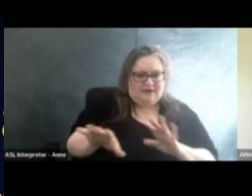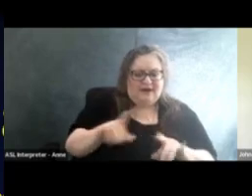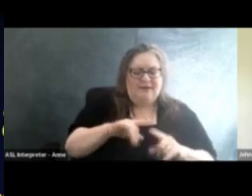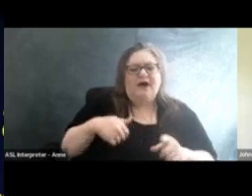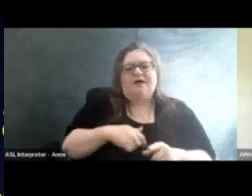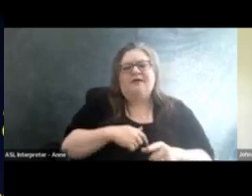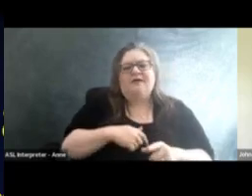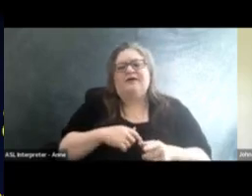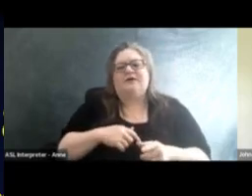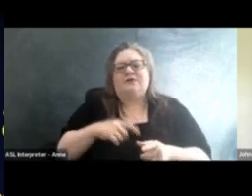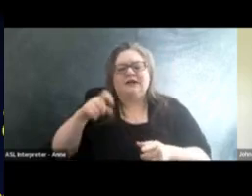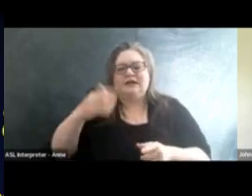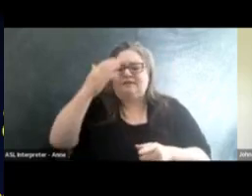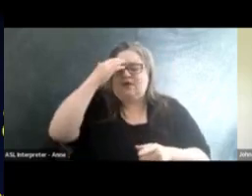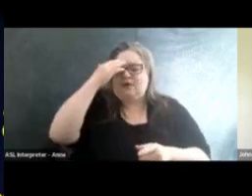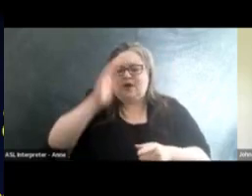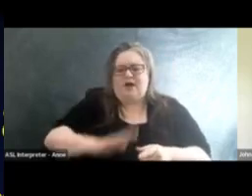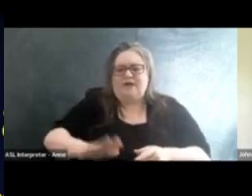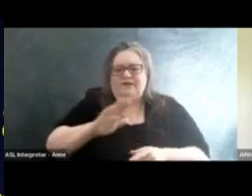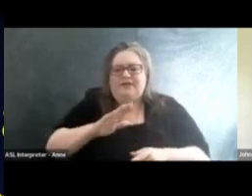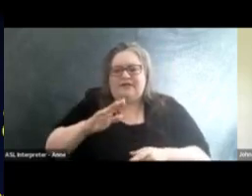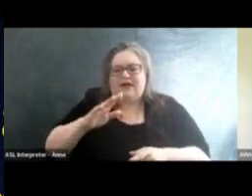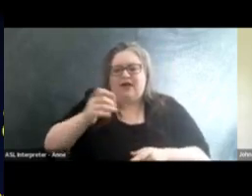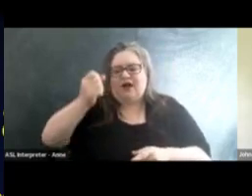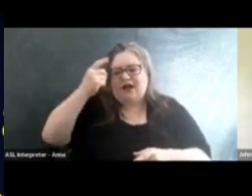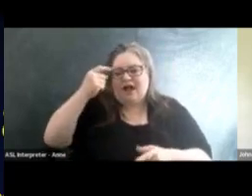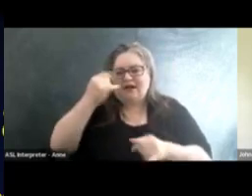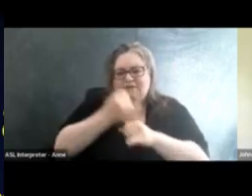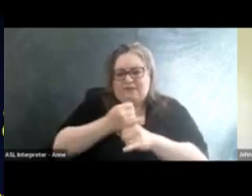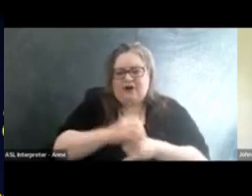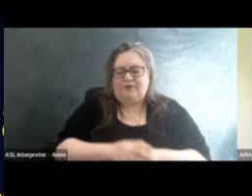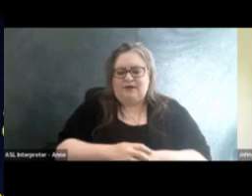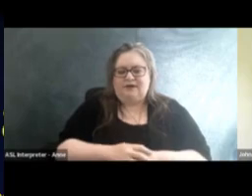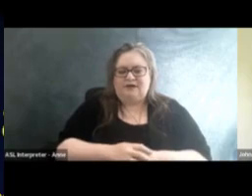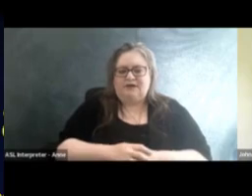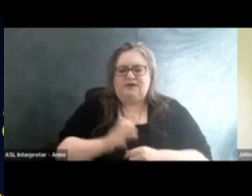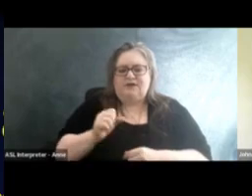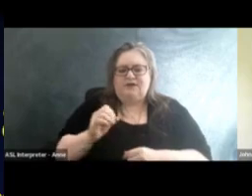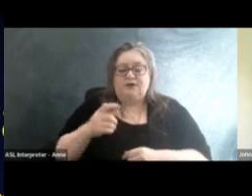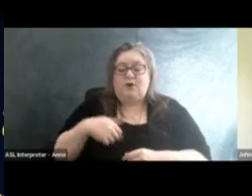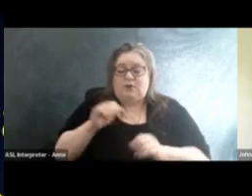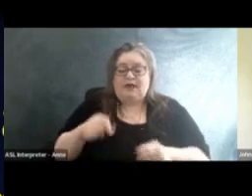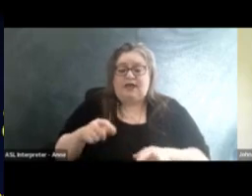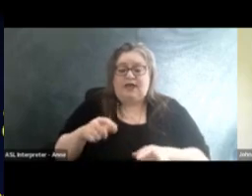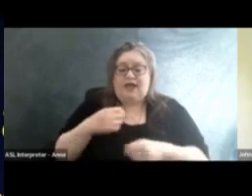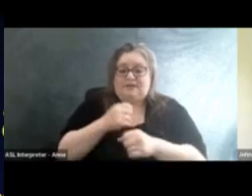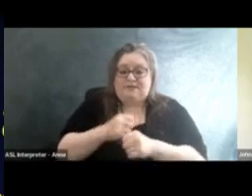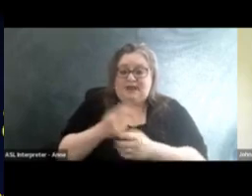to be aware of their their cognitive impairment so that we can make treatment accessible to